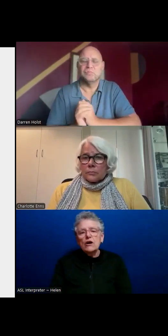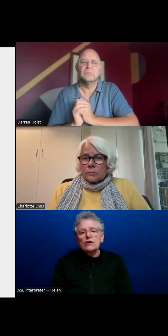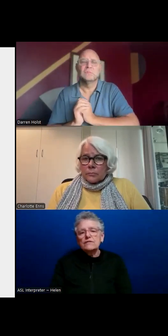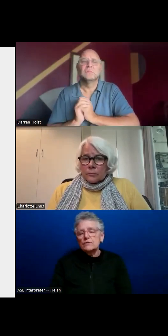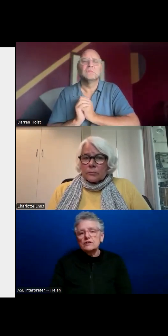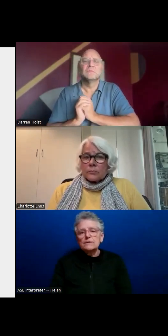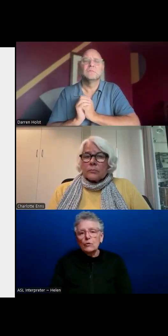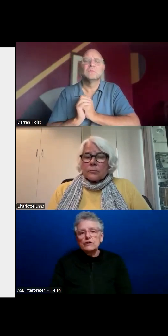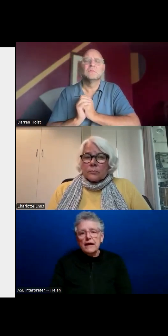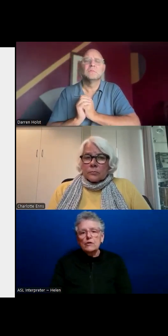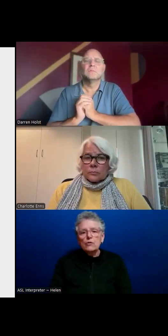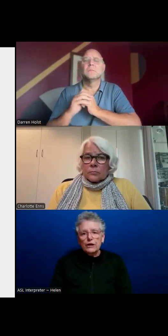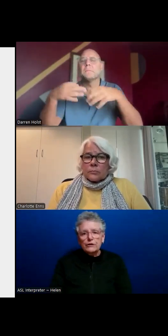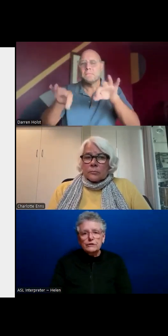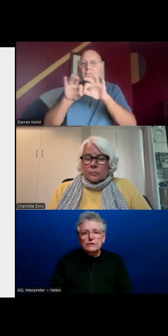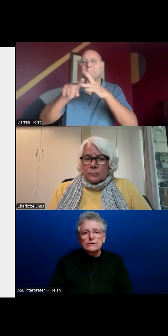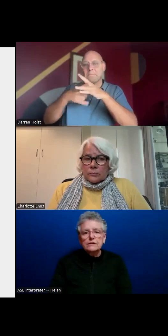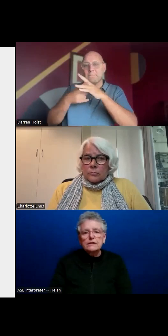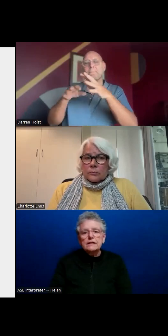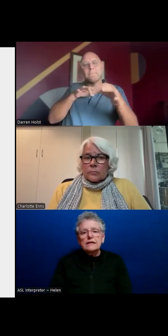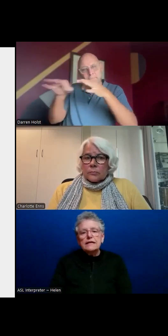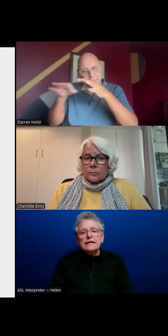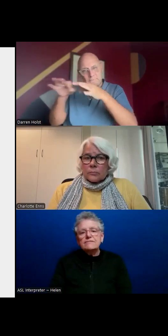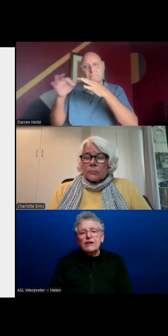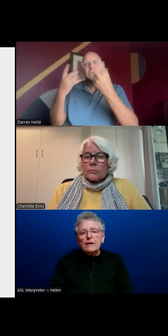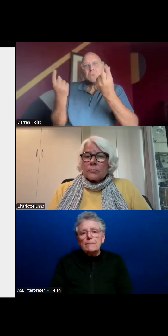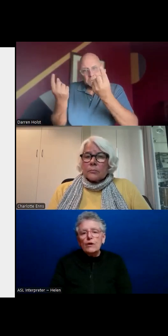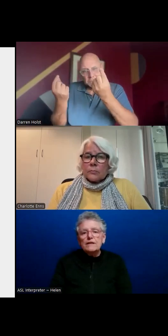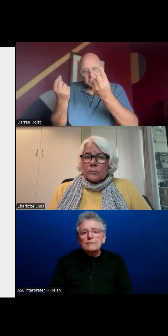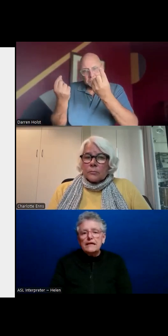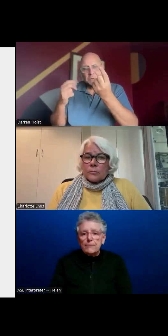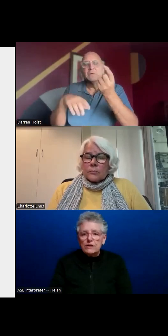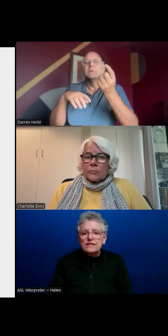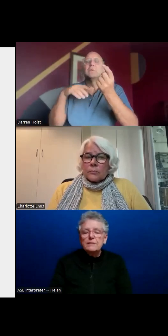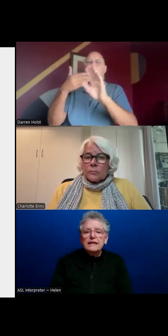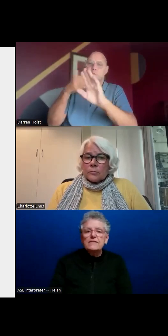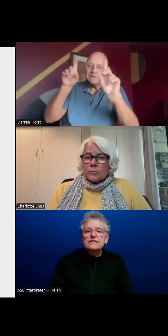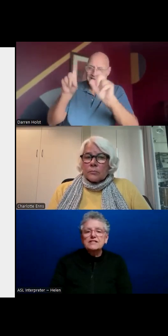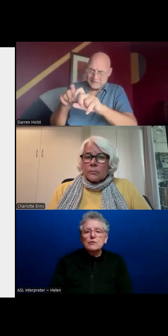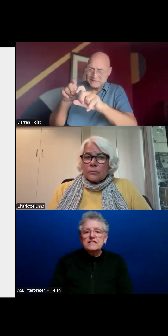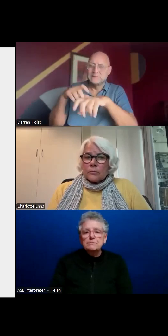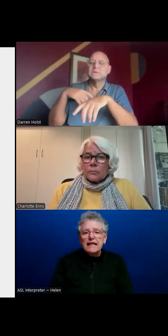it might take a little bit longer, and if they're a little bit older, it might go quicker. It's very important in the beginning of the test